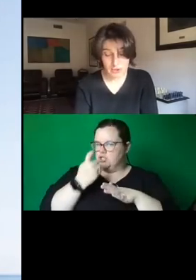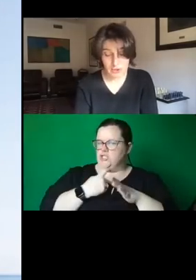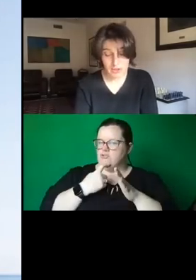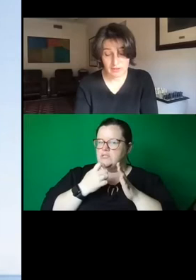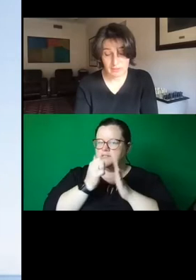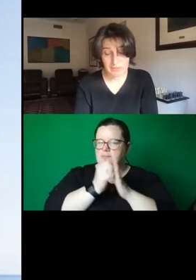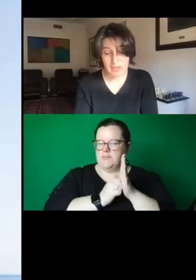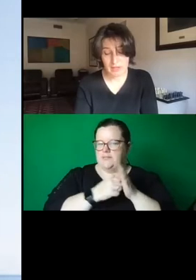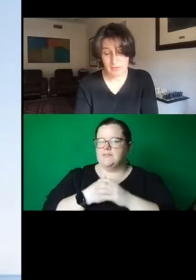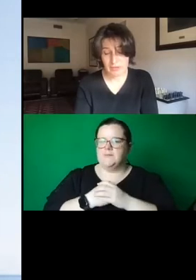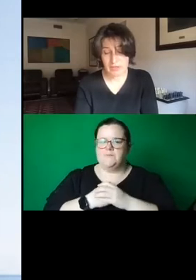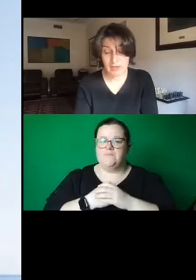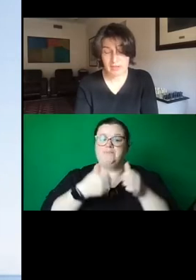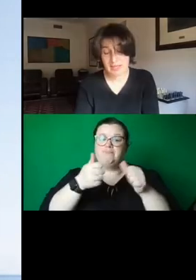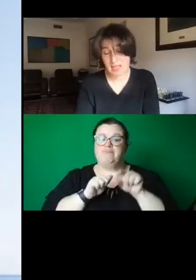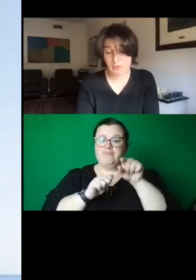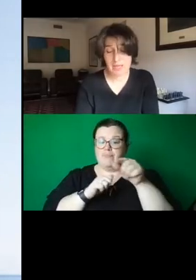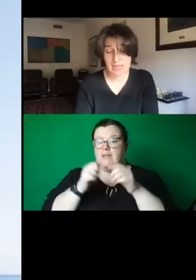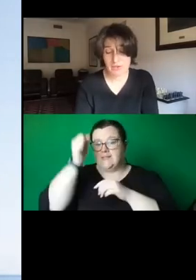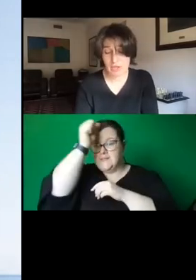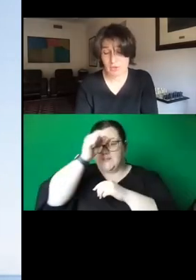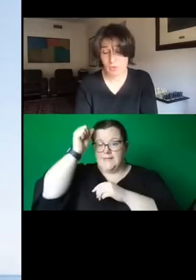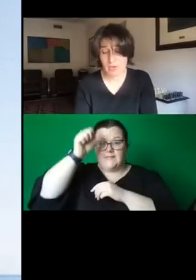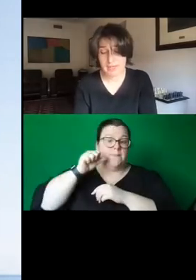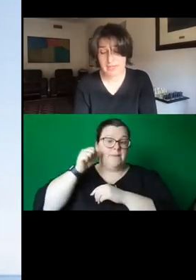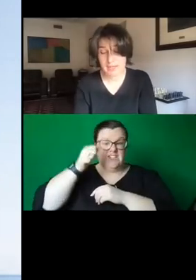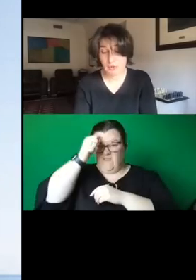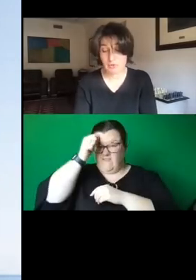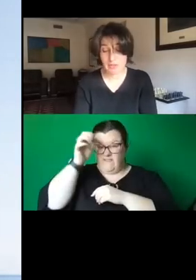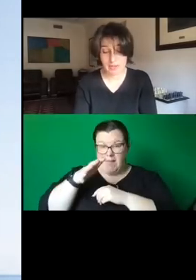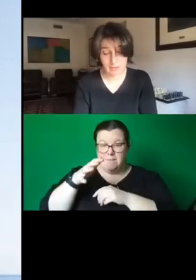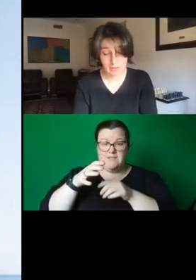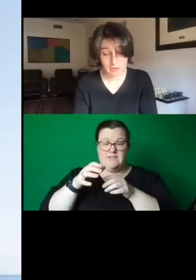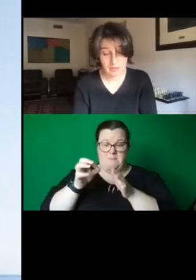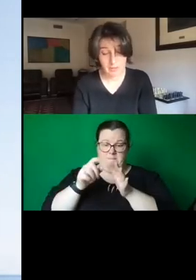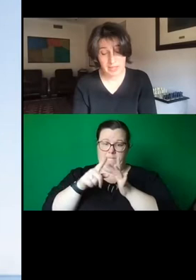the famous pier ridiculously out of place trying to look like a city viewfinder for the family